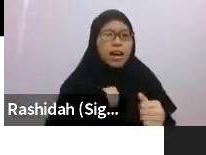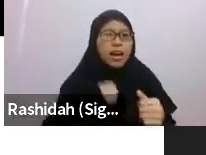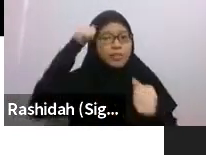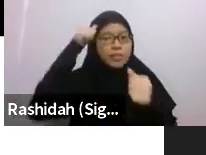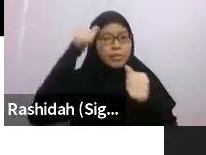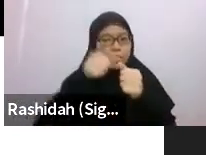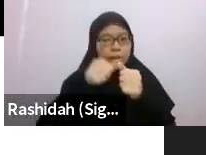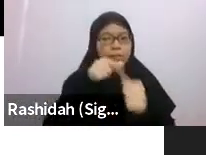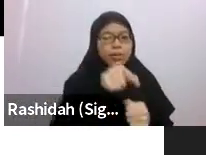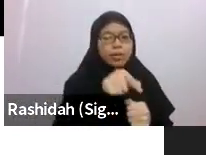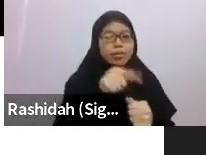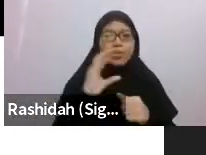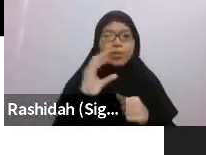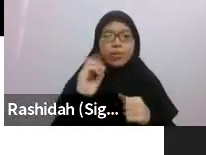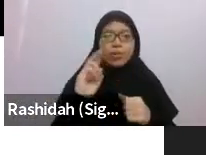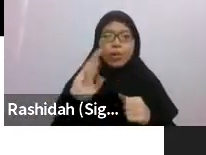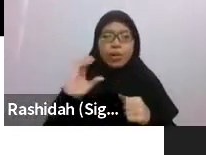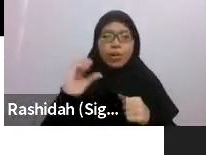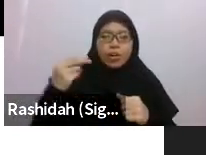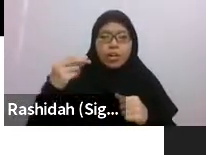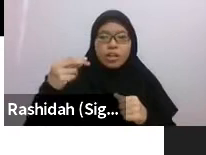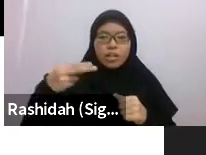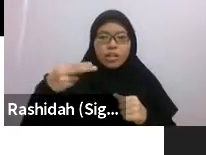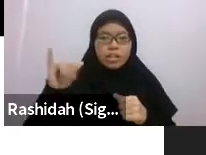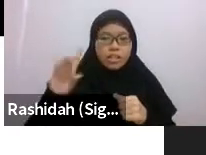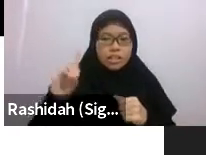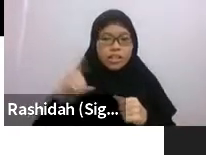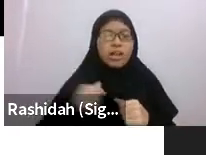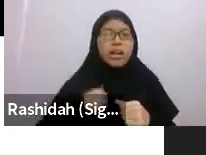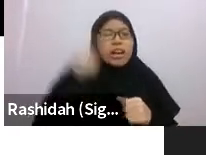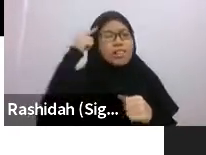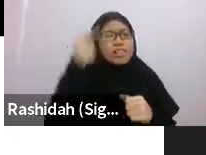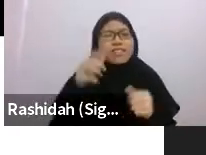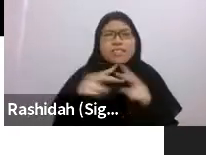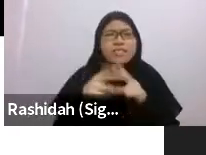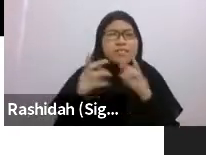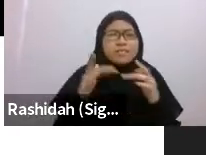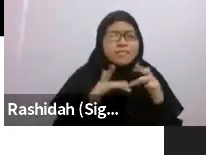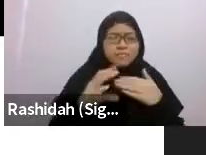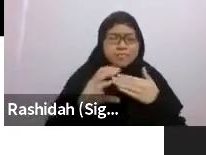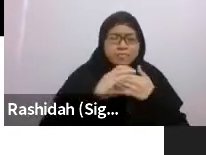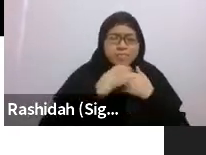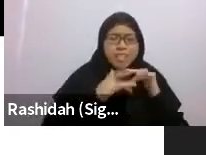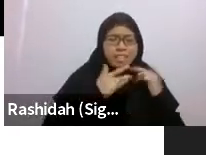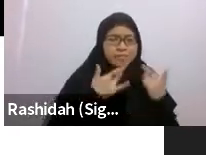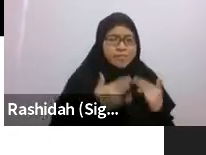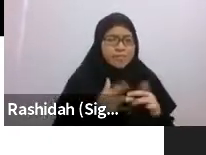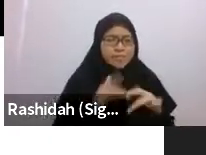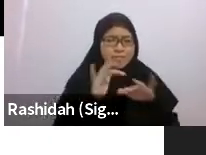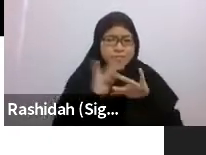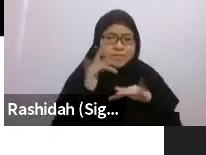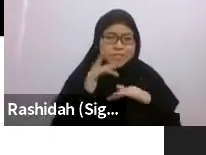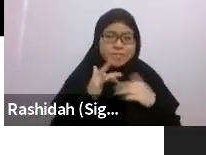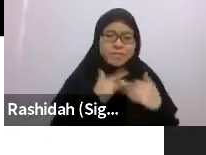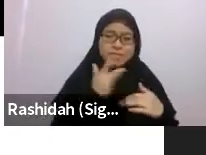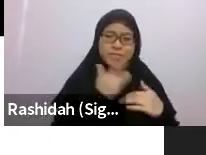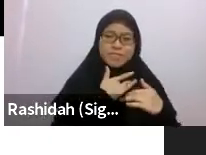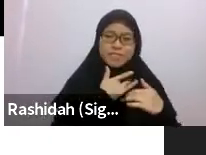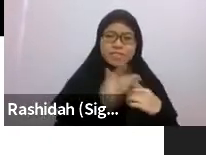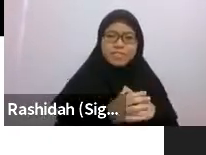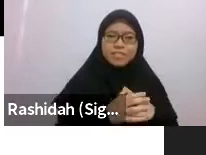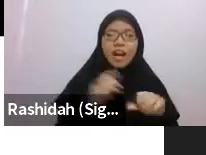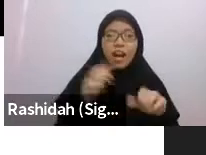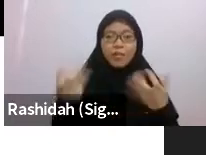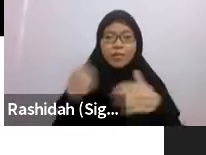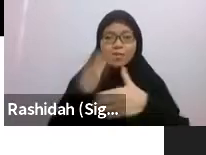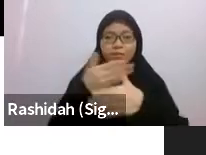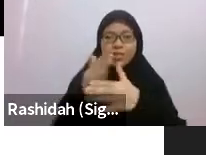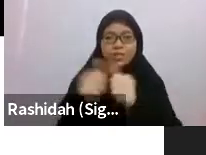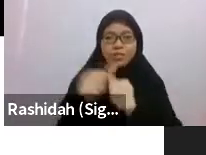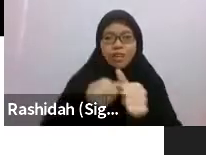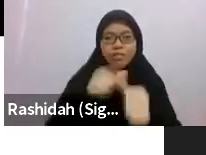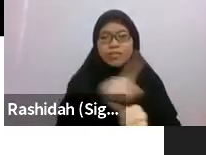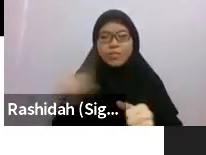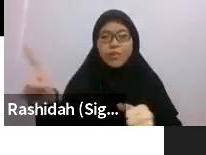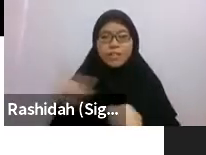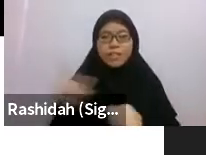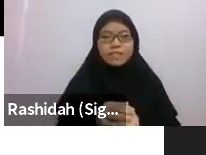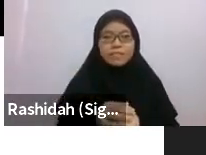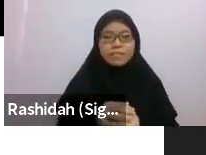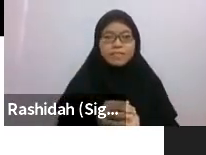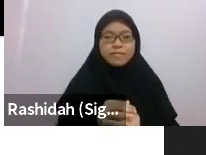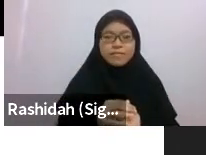So I thought this was quite poignant and wanted to share it with everyone. Let me see if I can stop sharing first...